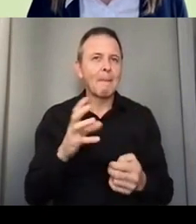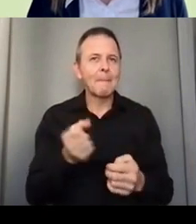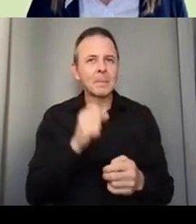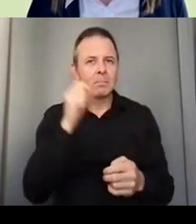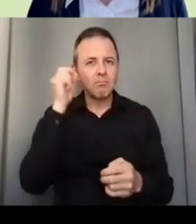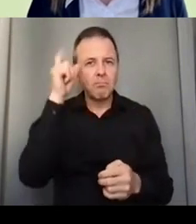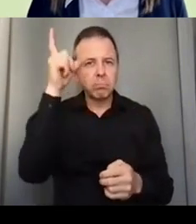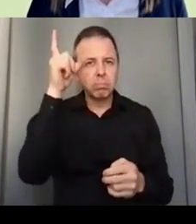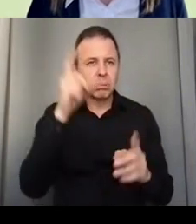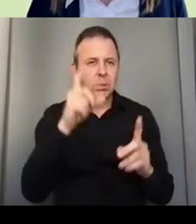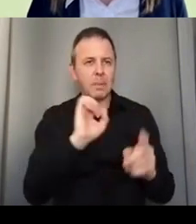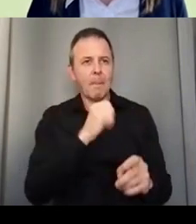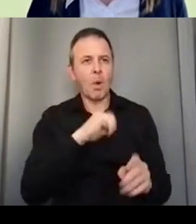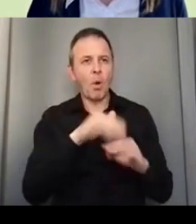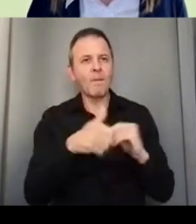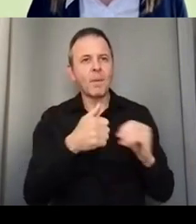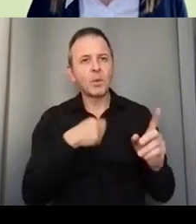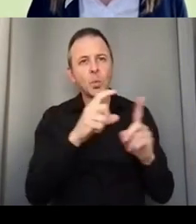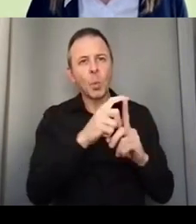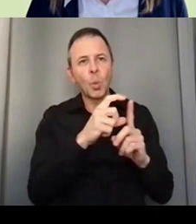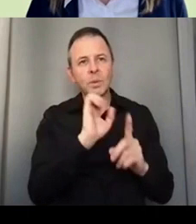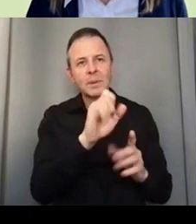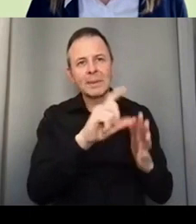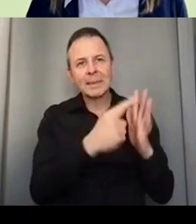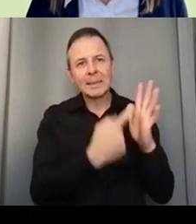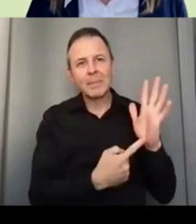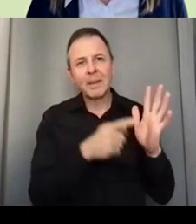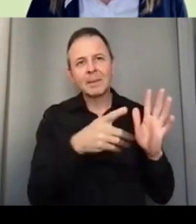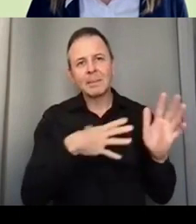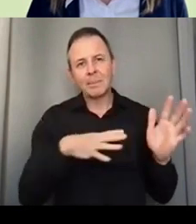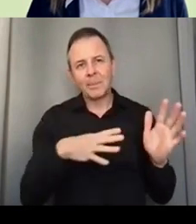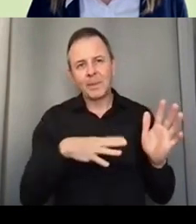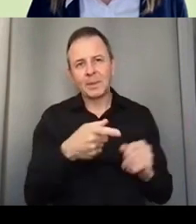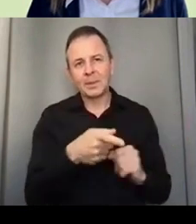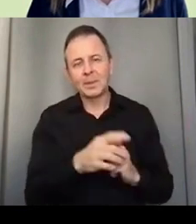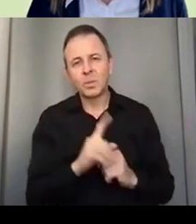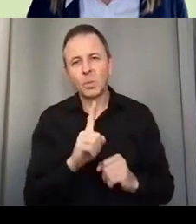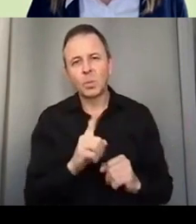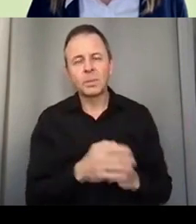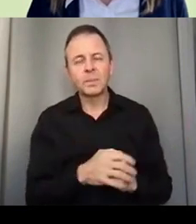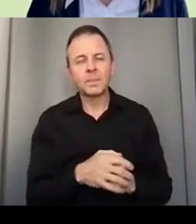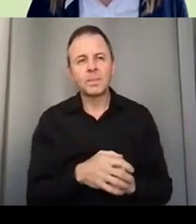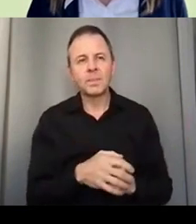daughter's disability support needs as well so and each participant will